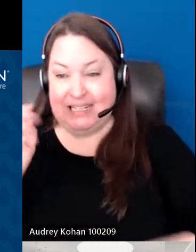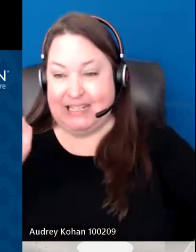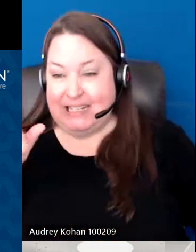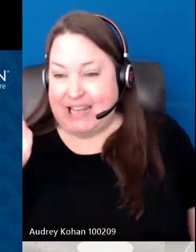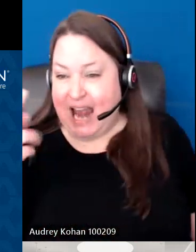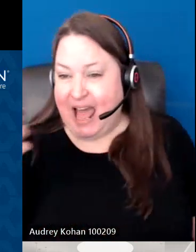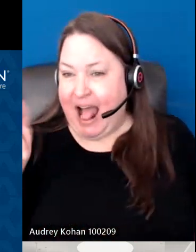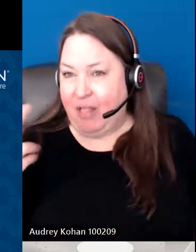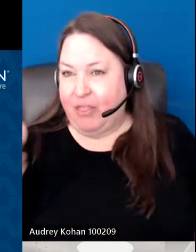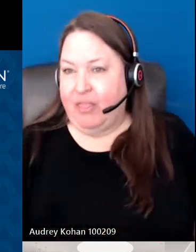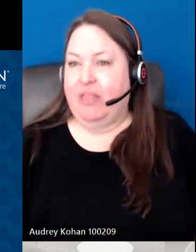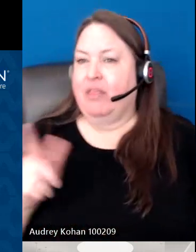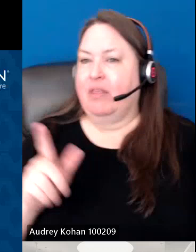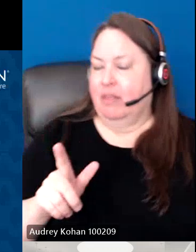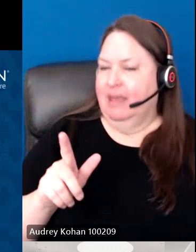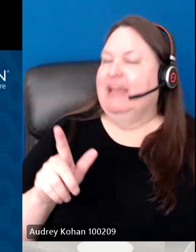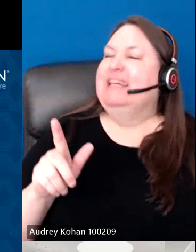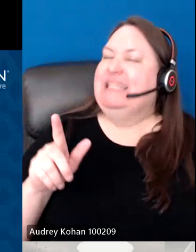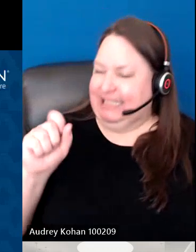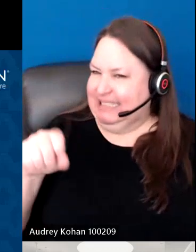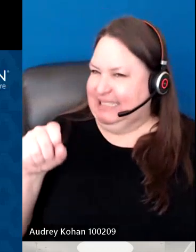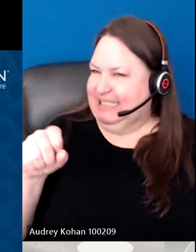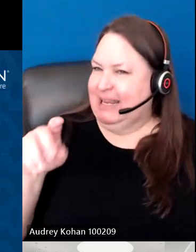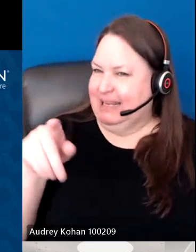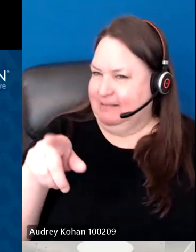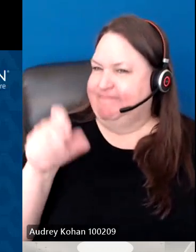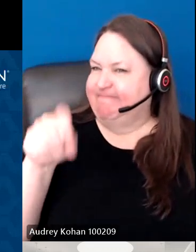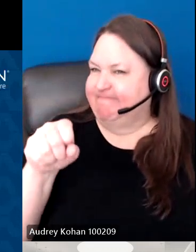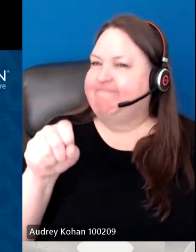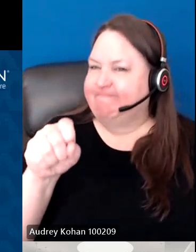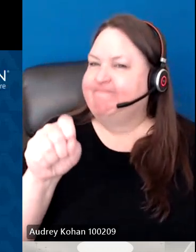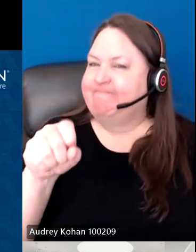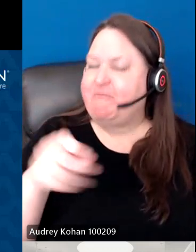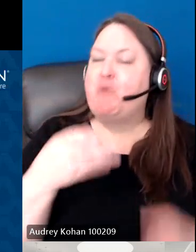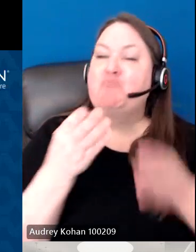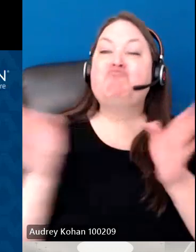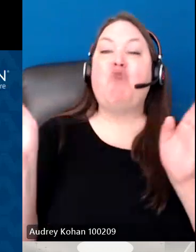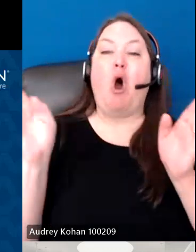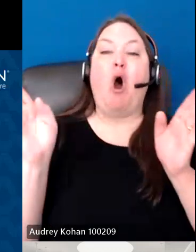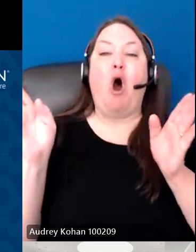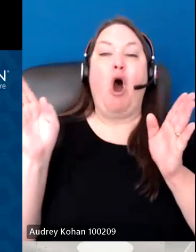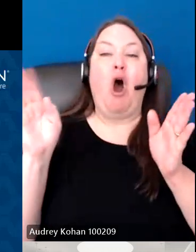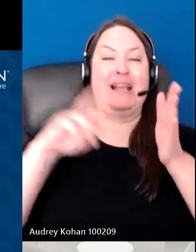I believe it technically would fit yes the the broad based definition um that that we looked